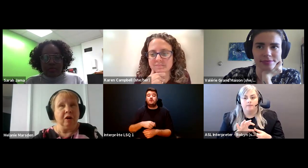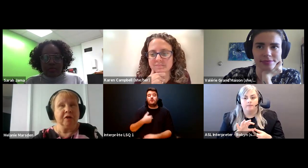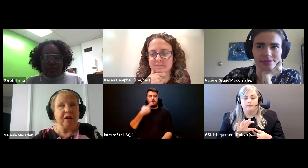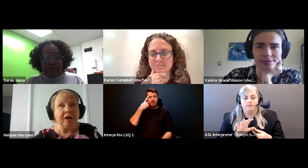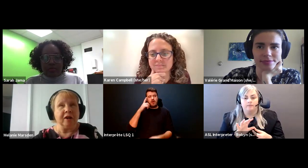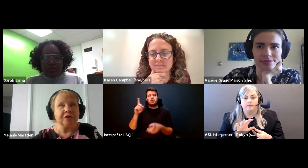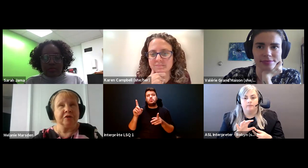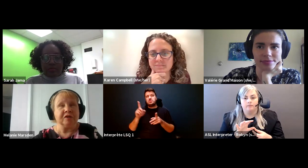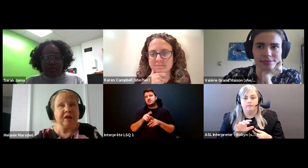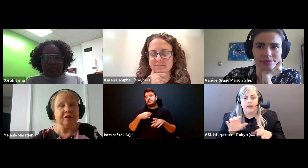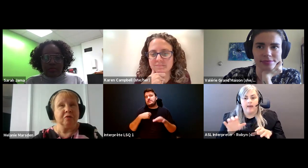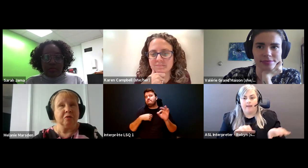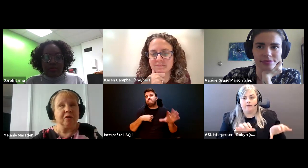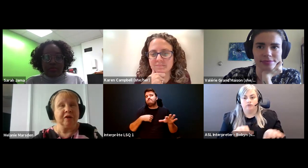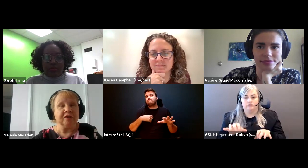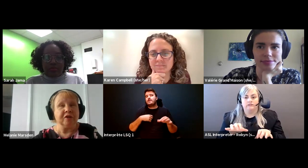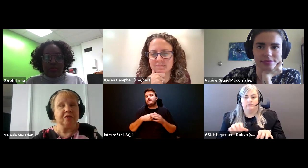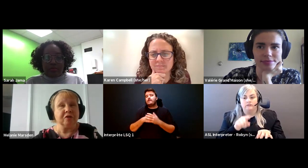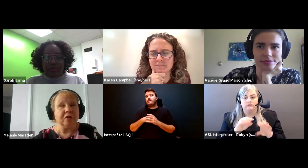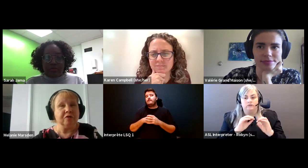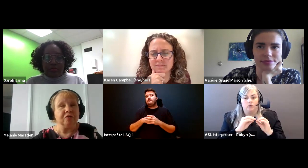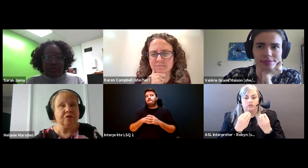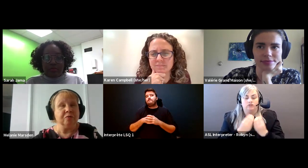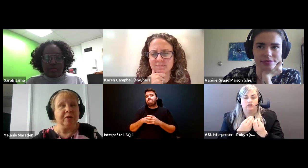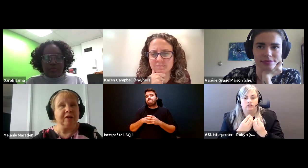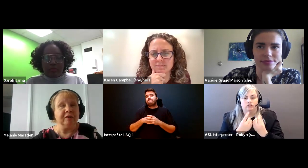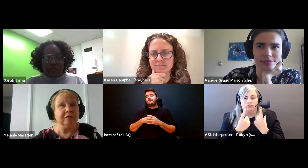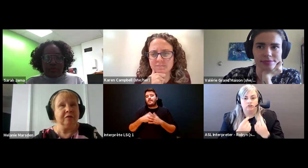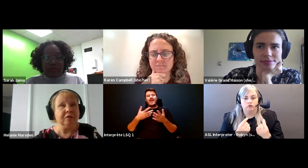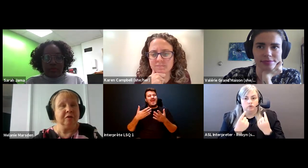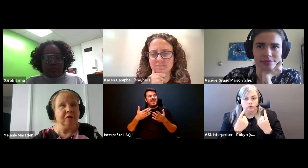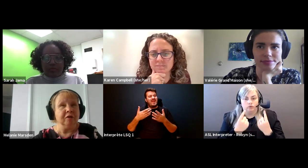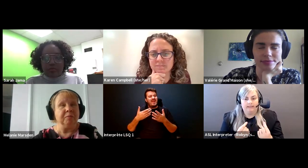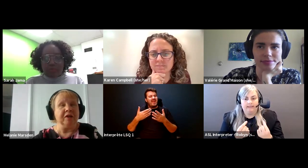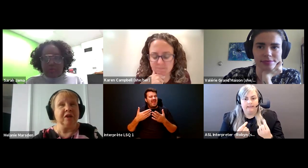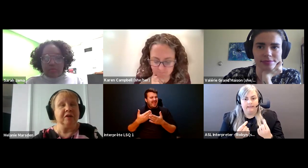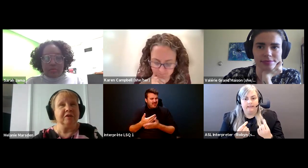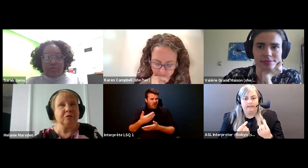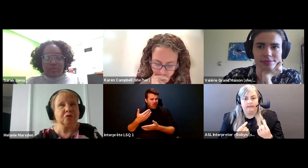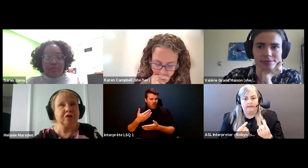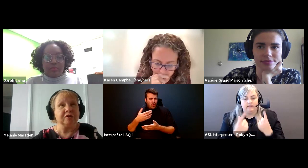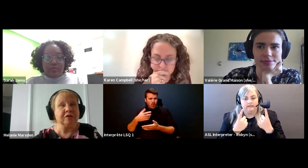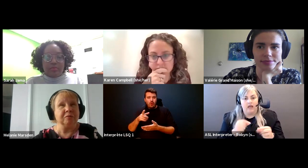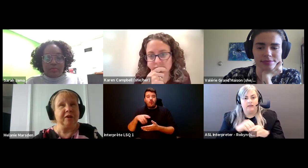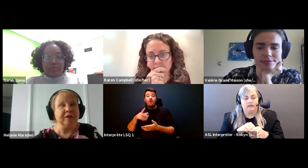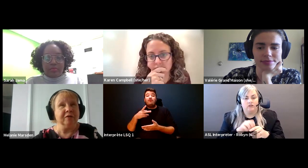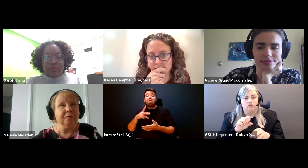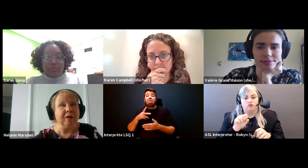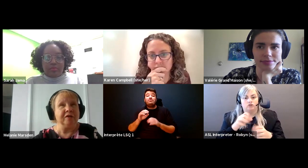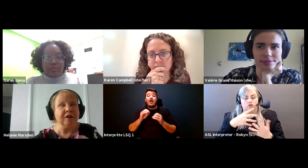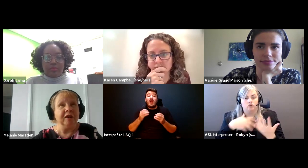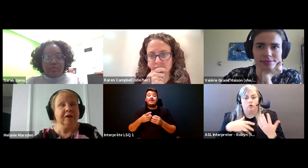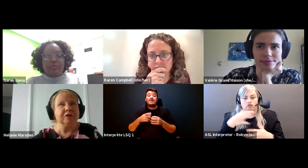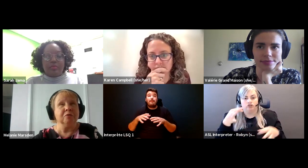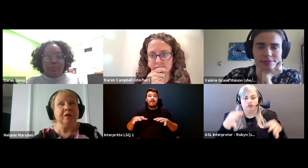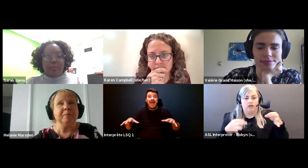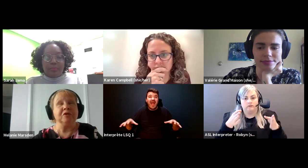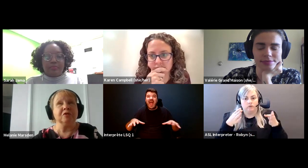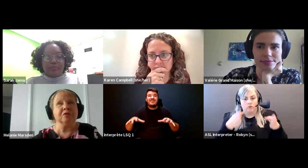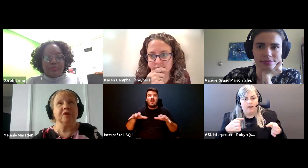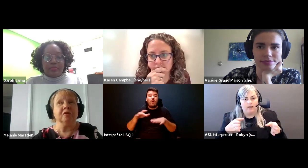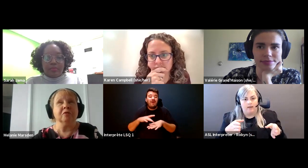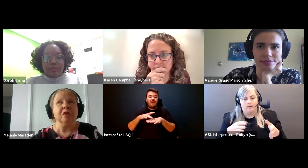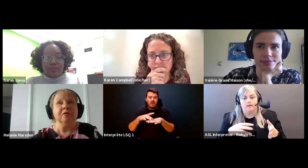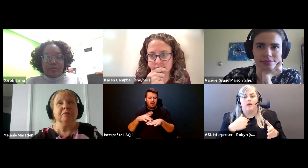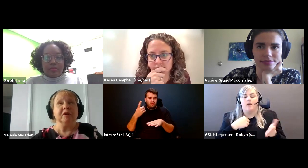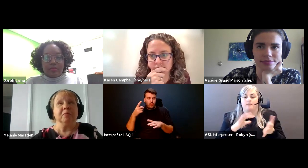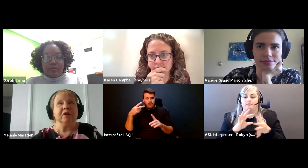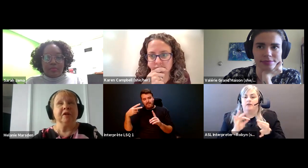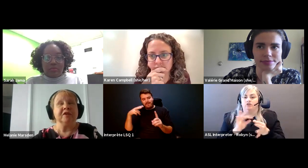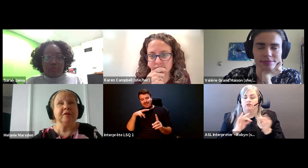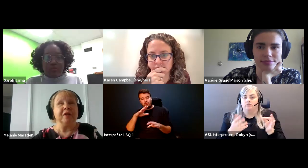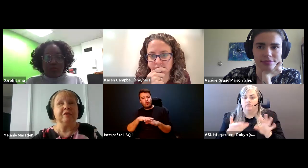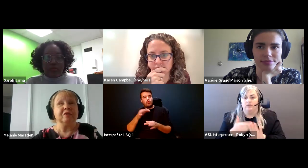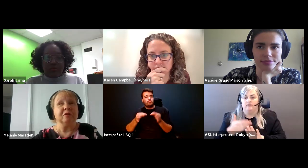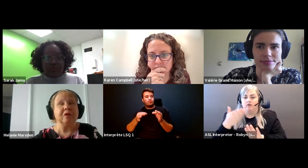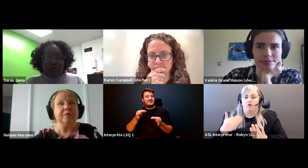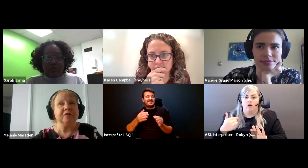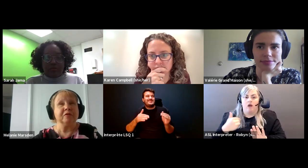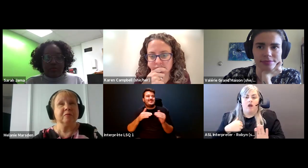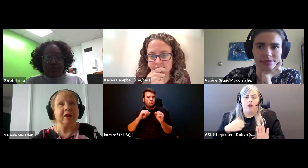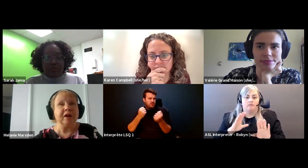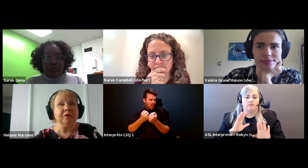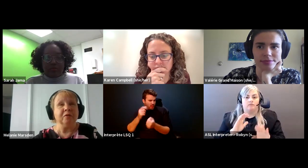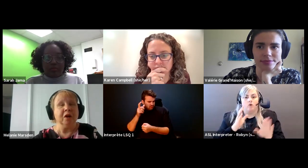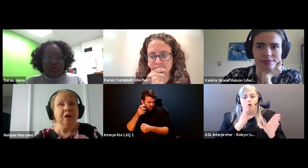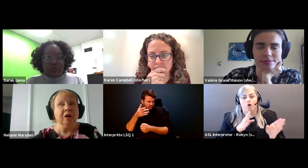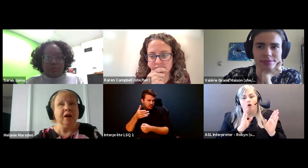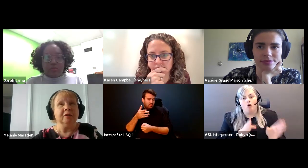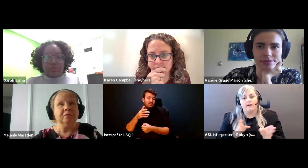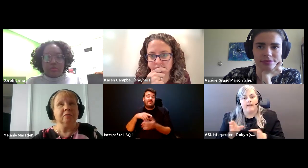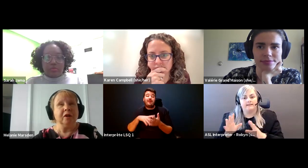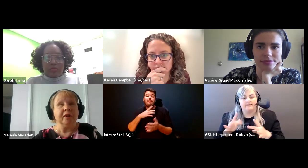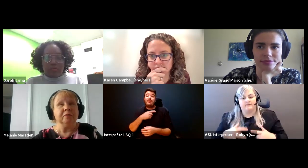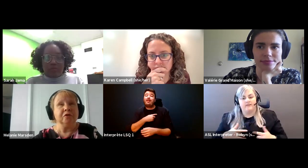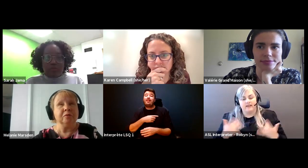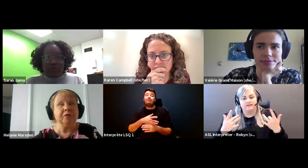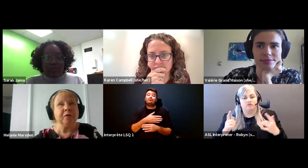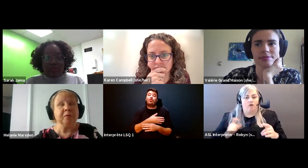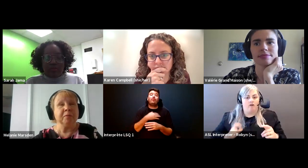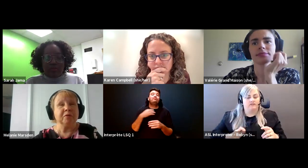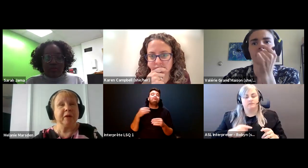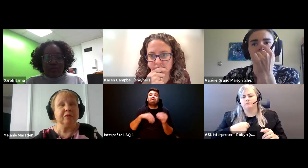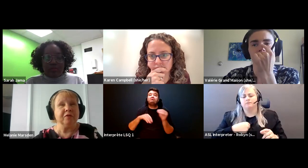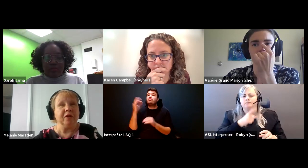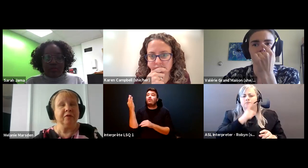Melanie Marsden: Are the actions that your organizations are doing being done in a social justice way right So when I mentioned earlier when i'm organizing events or conferences or what have you I don't I don't do it from the perspective of.